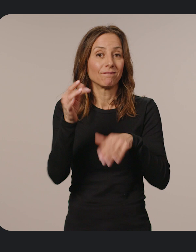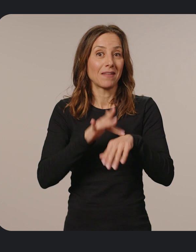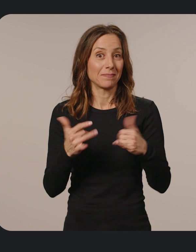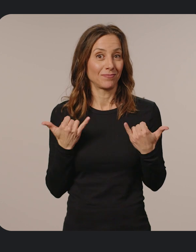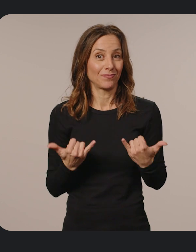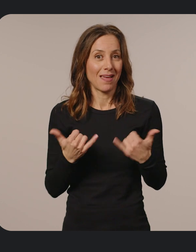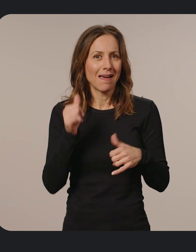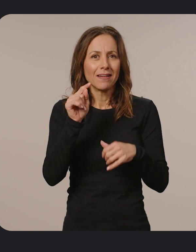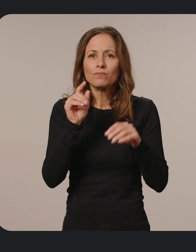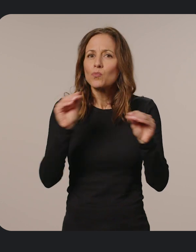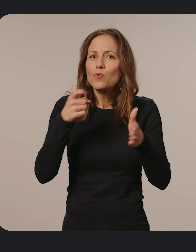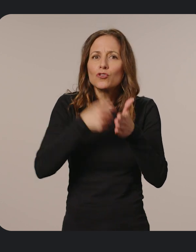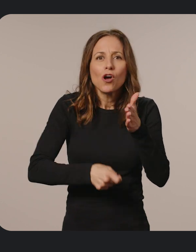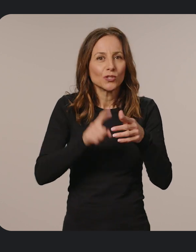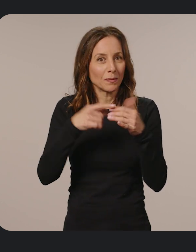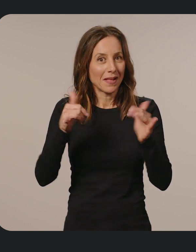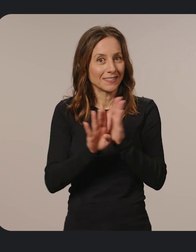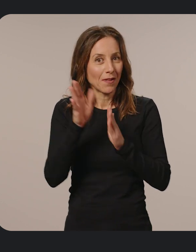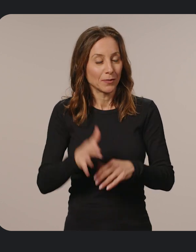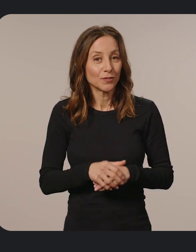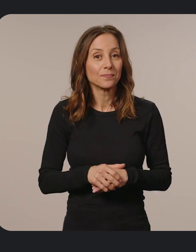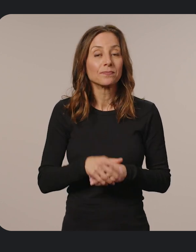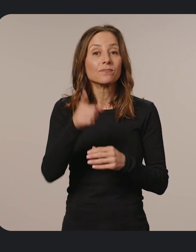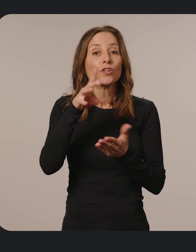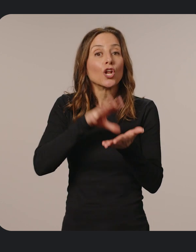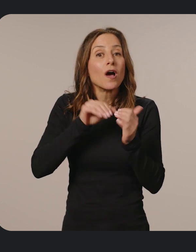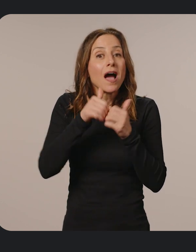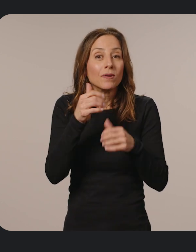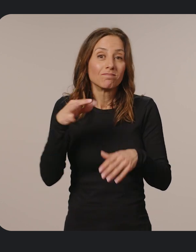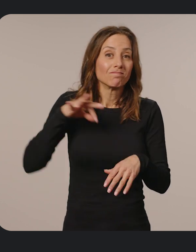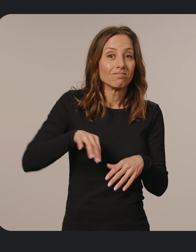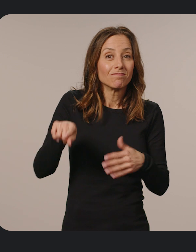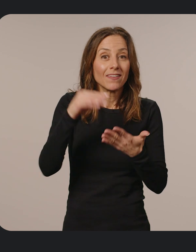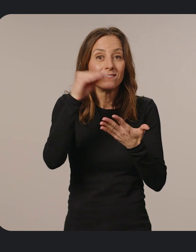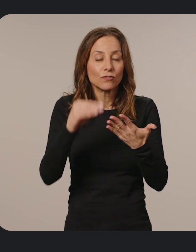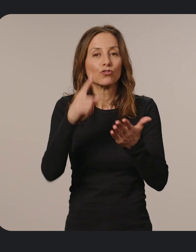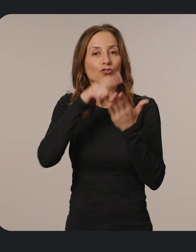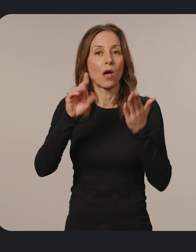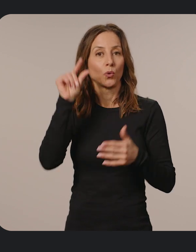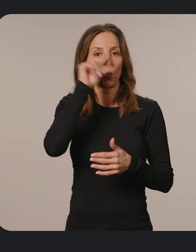and it's available today at no extra cost to Play developers. To learn how to get the most out of these new features,